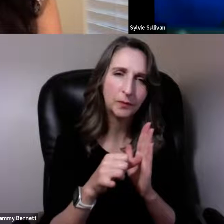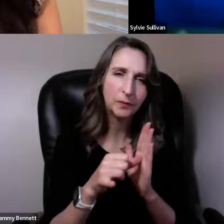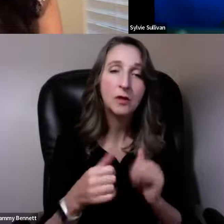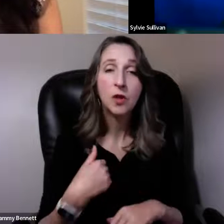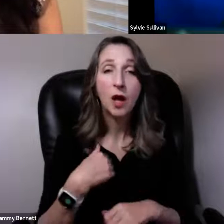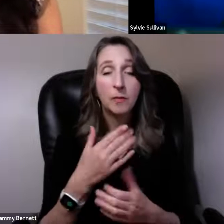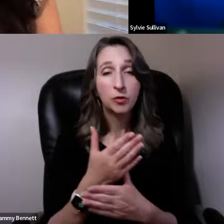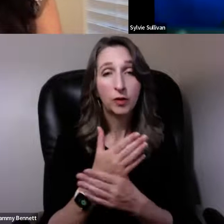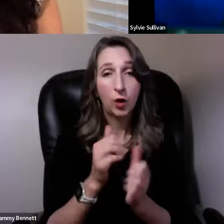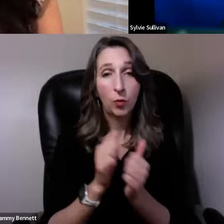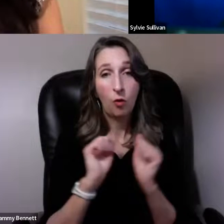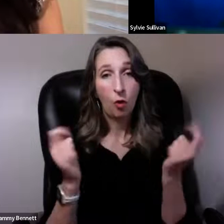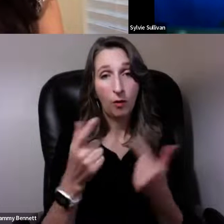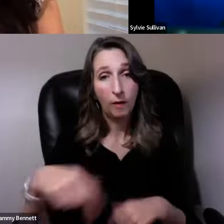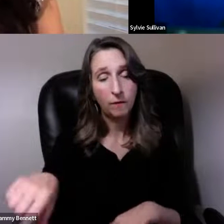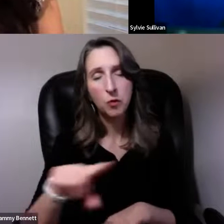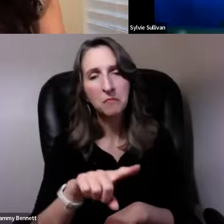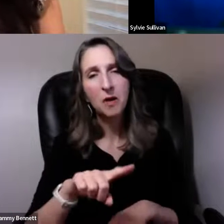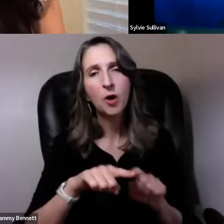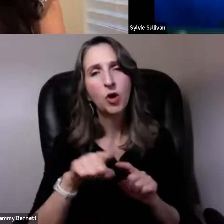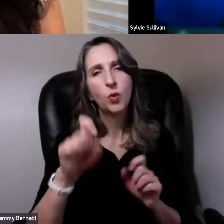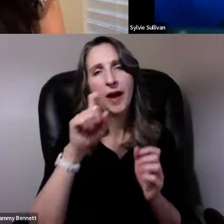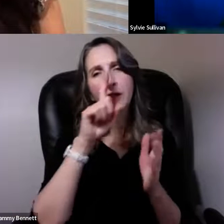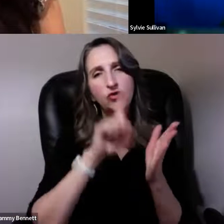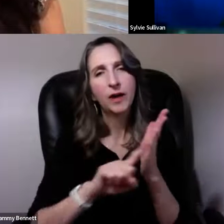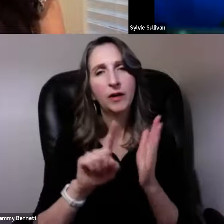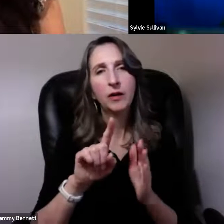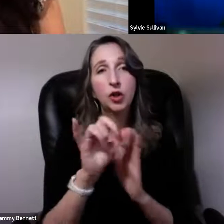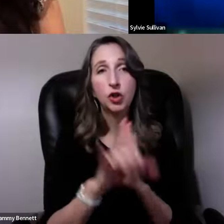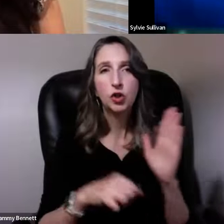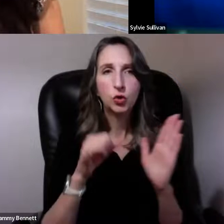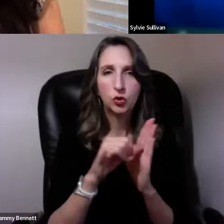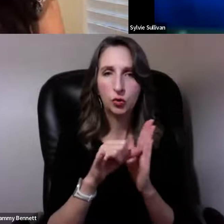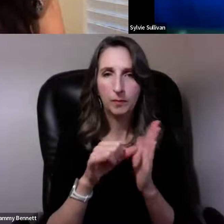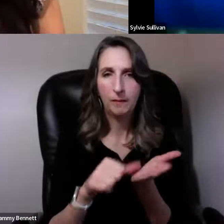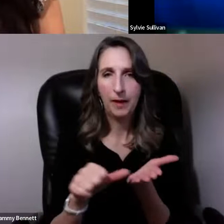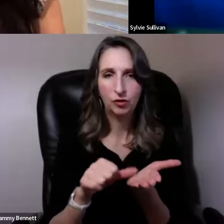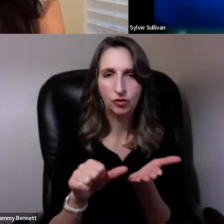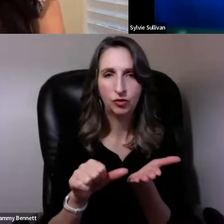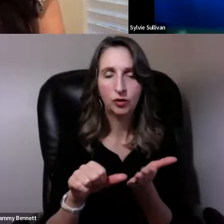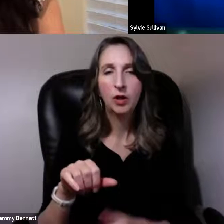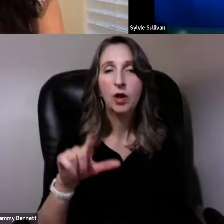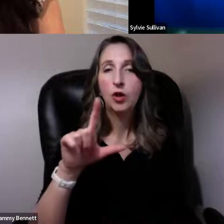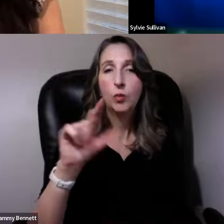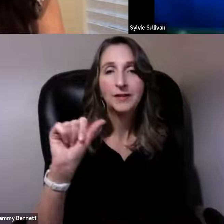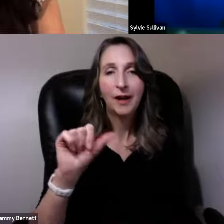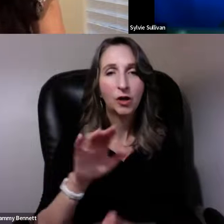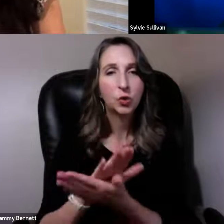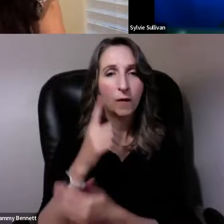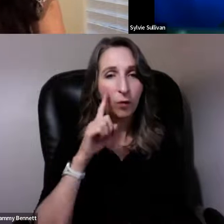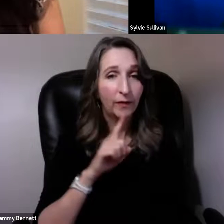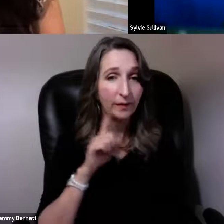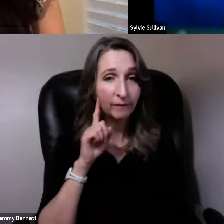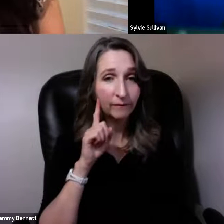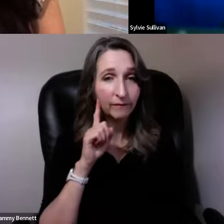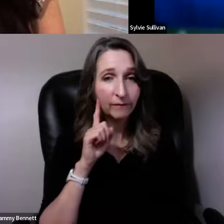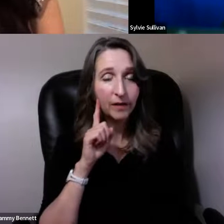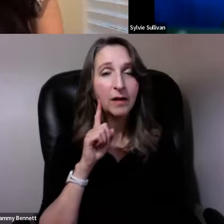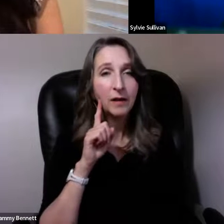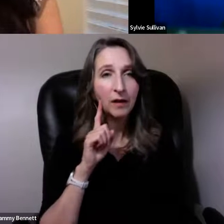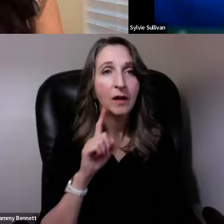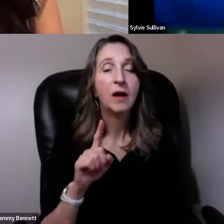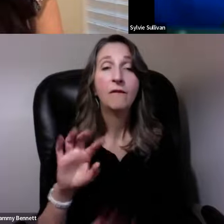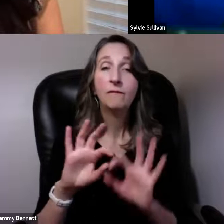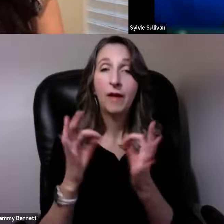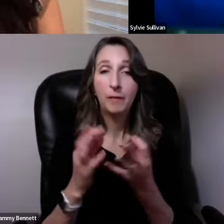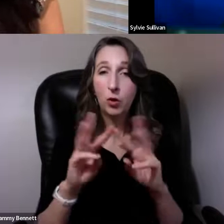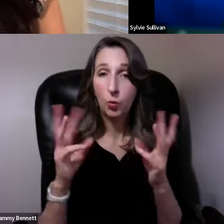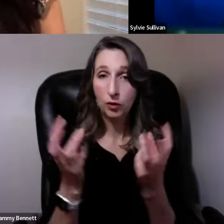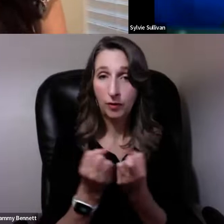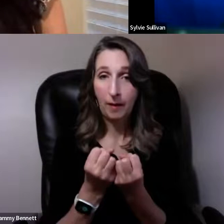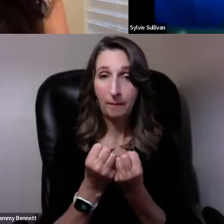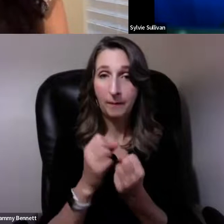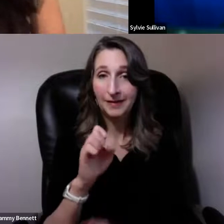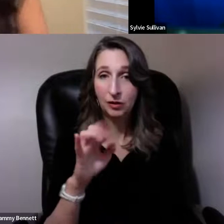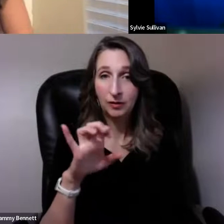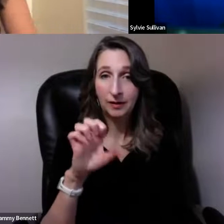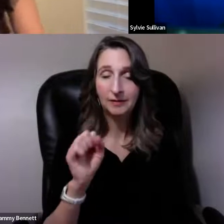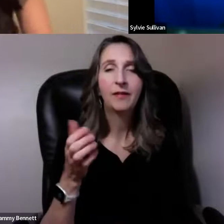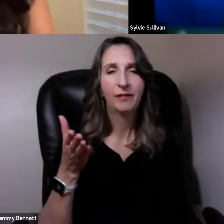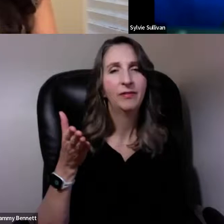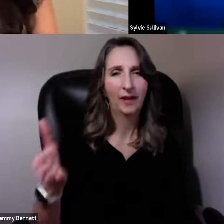But you can access it on our Youtube page: you just search for the Louisiana School for the Deaf and you type in or look for our playlist titled Family Workshop Series, and I'll upload it there. So just